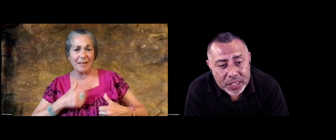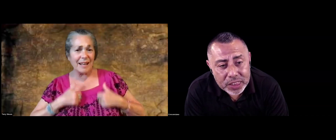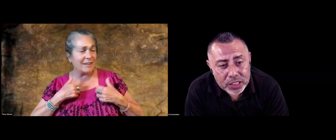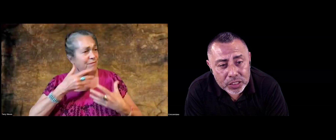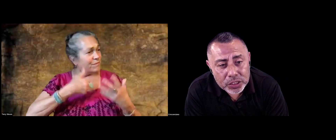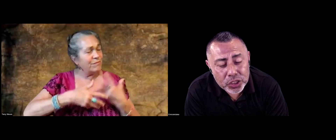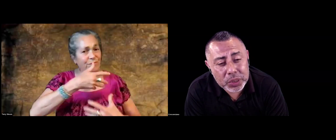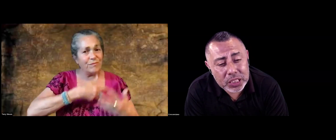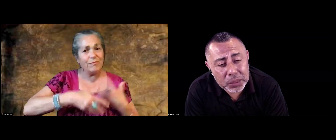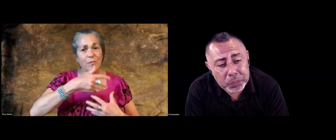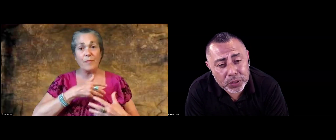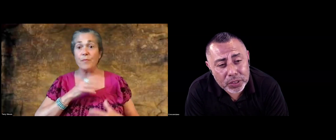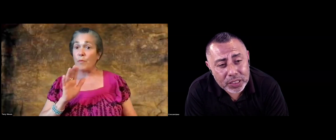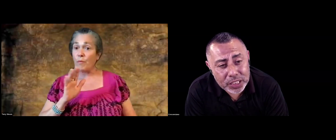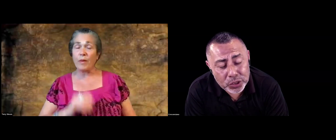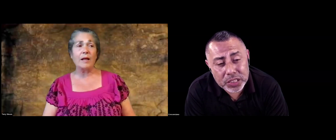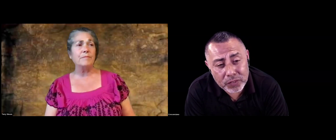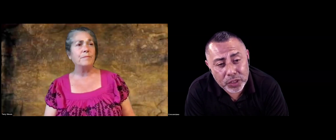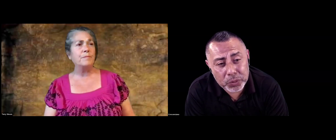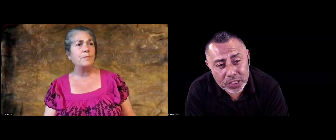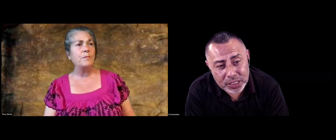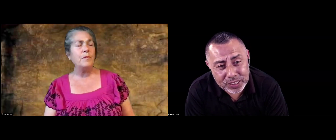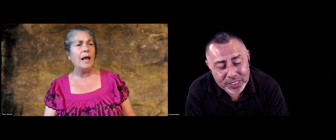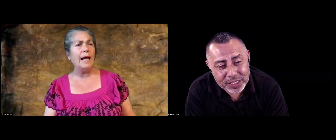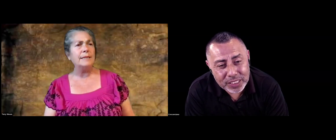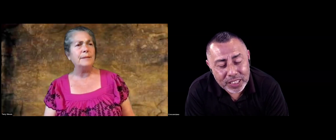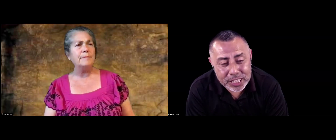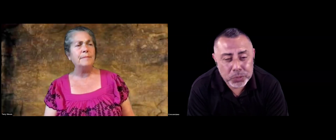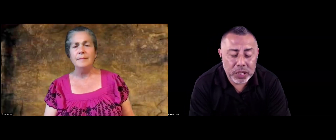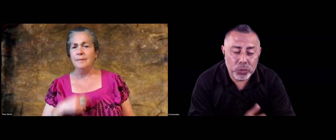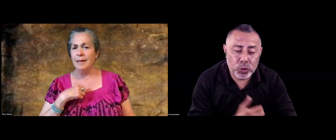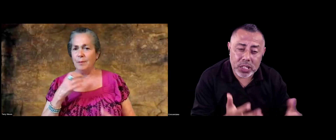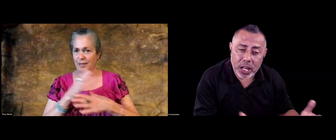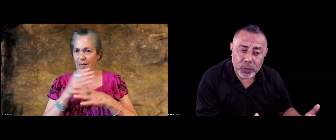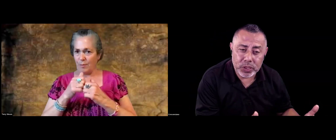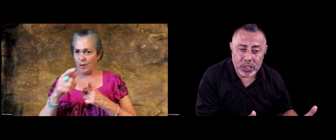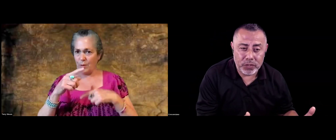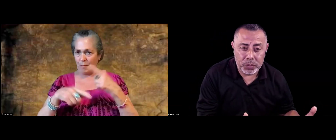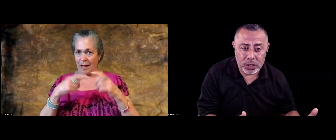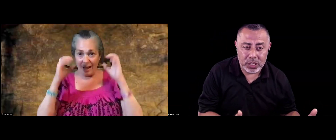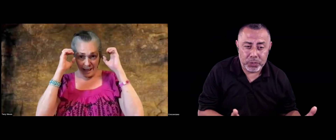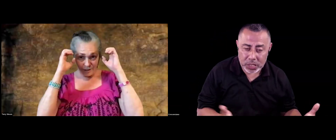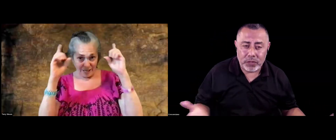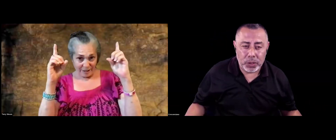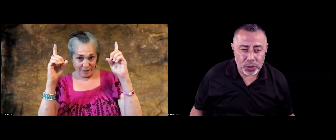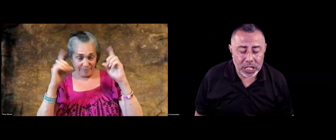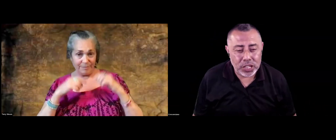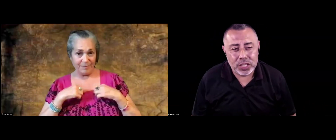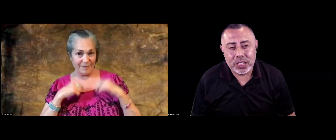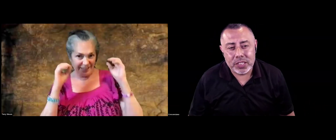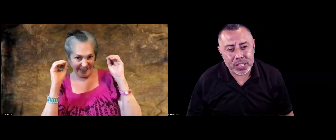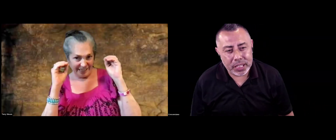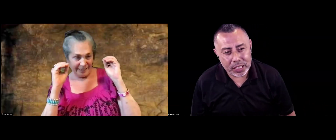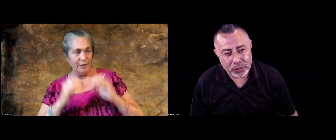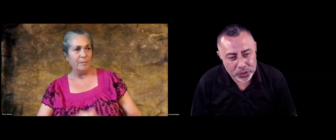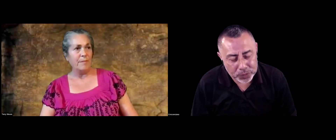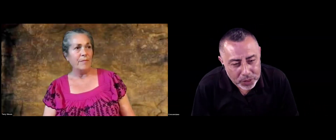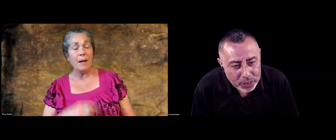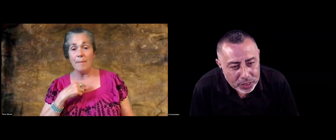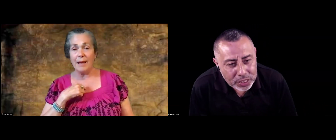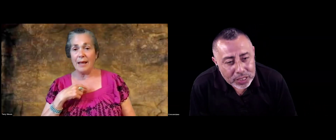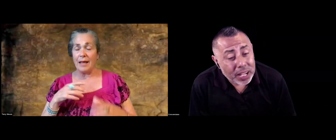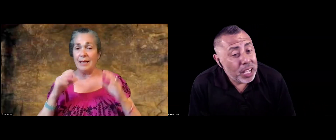My life path took me deeper into the deaf community. And I spent more time with the deaf community because of communication and sign language.